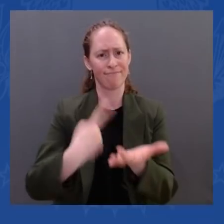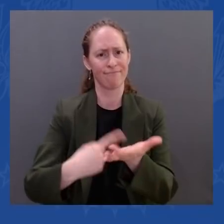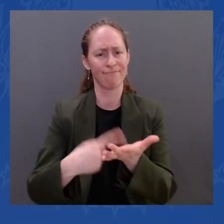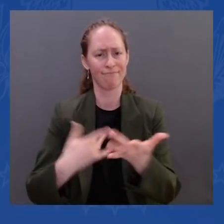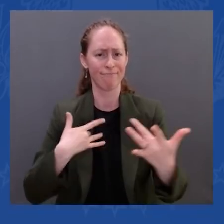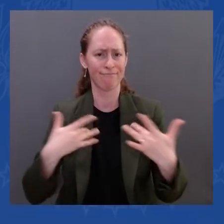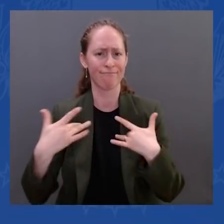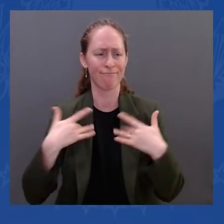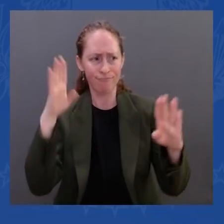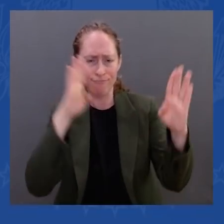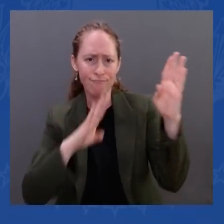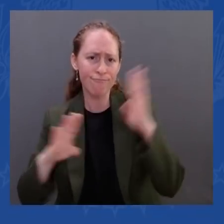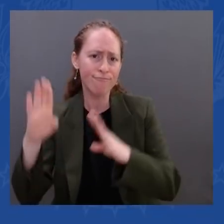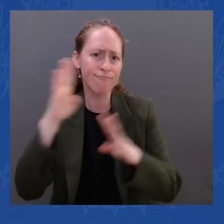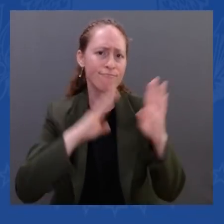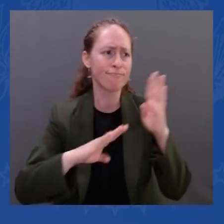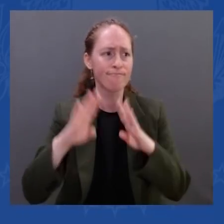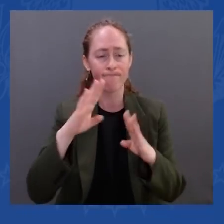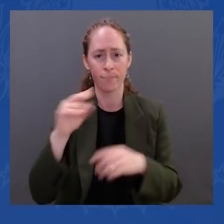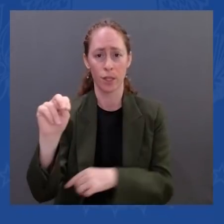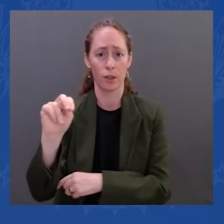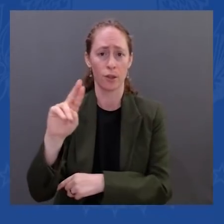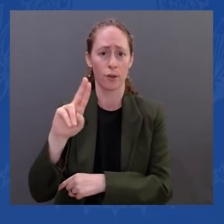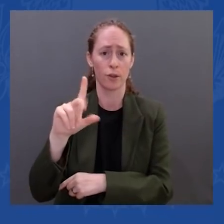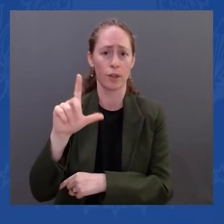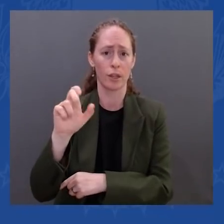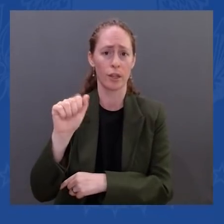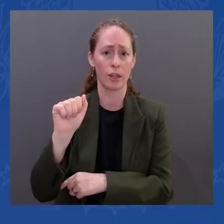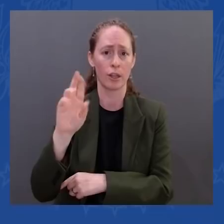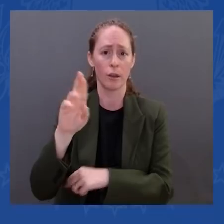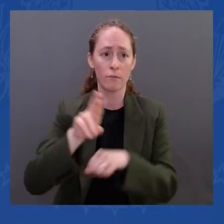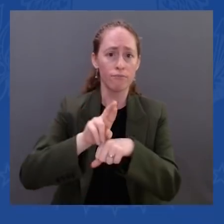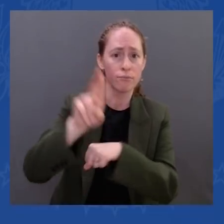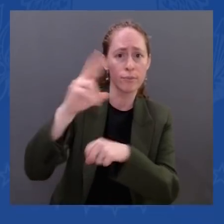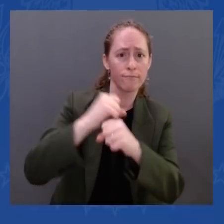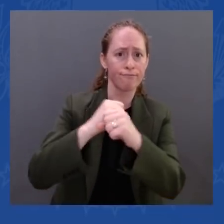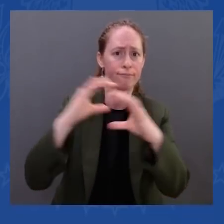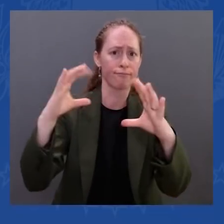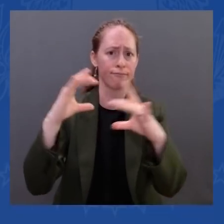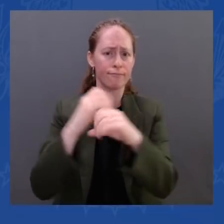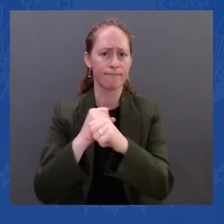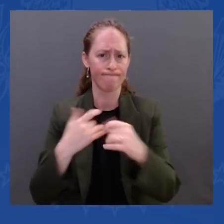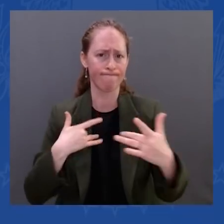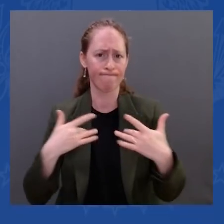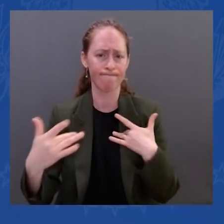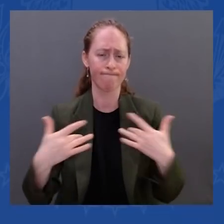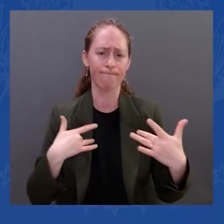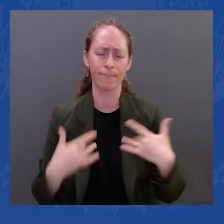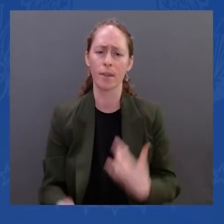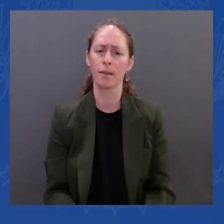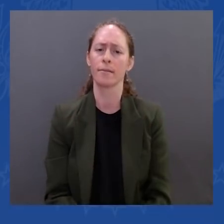Japan and the United States and Japan-U.S.-ROK to cooperate to even more closely was affirmed.